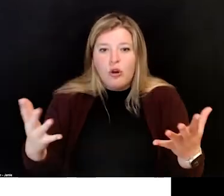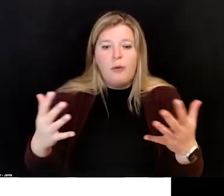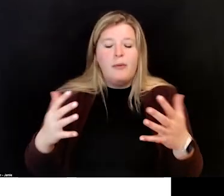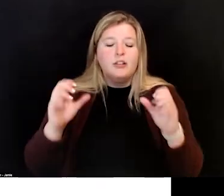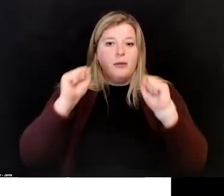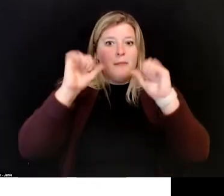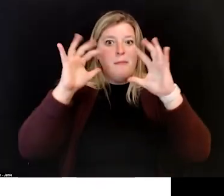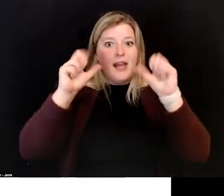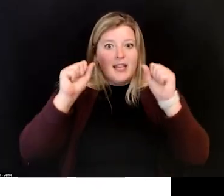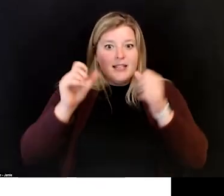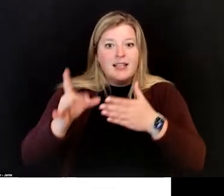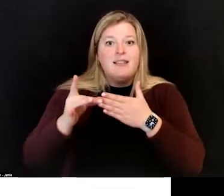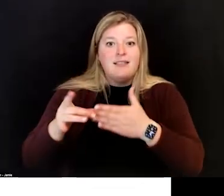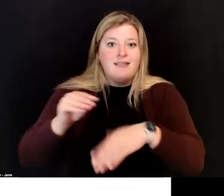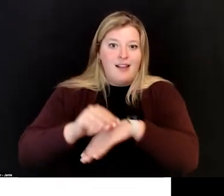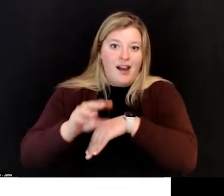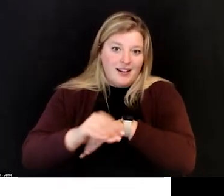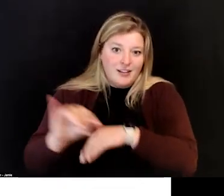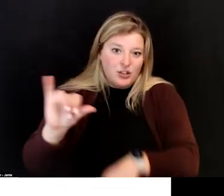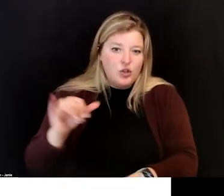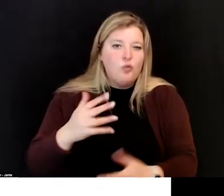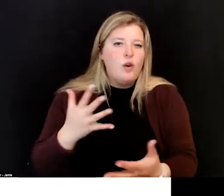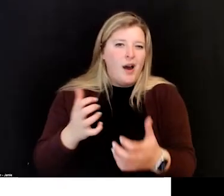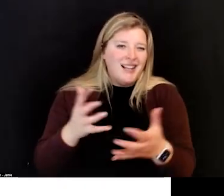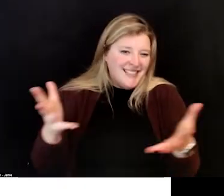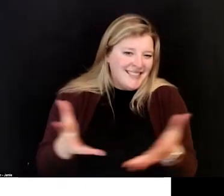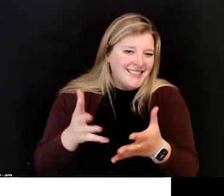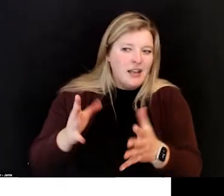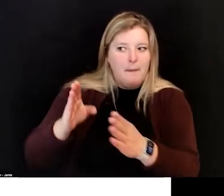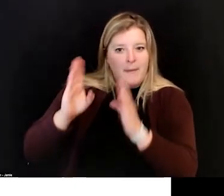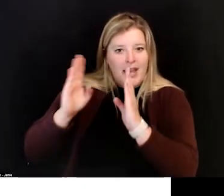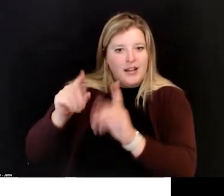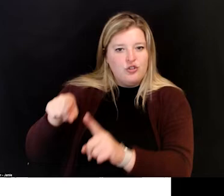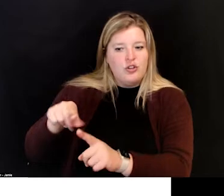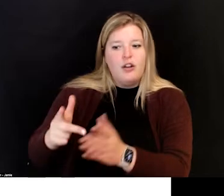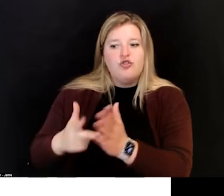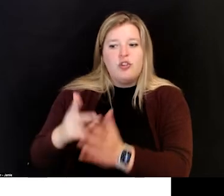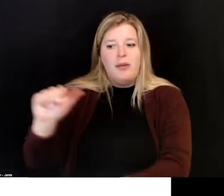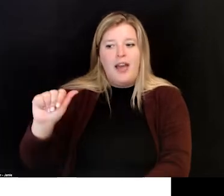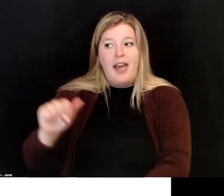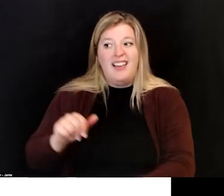to pay attention to that. So that is in process. It won't be out for at least four years,